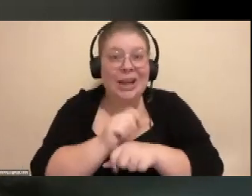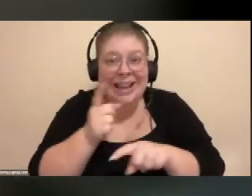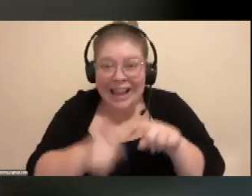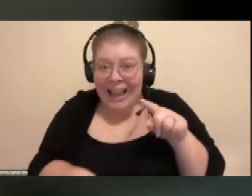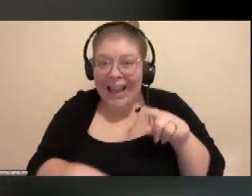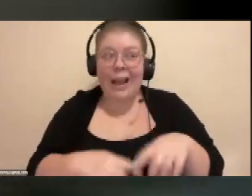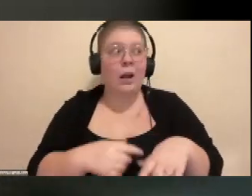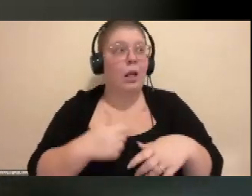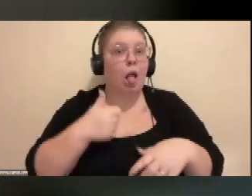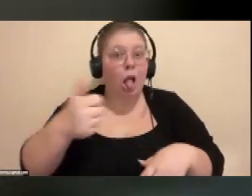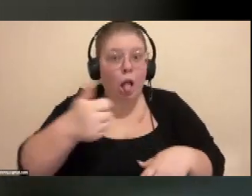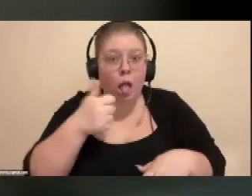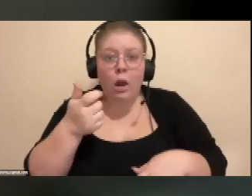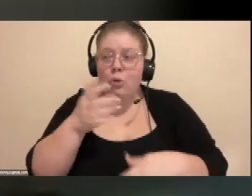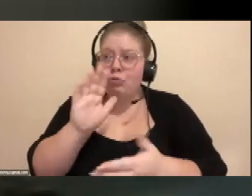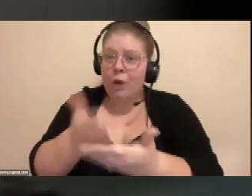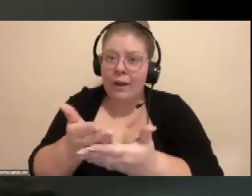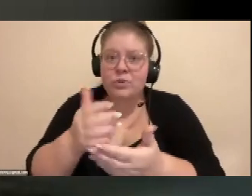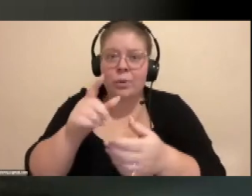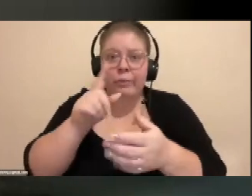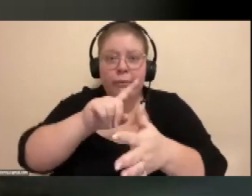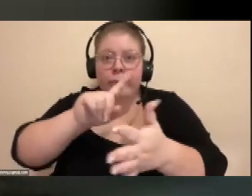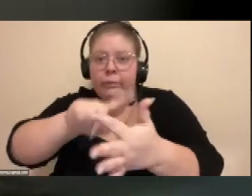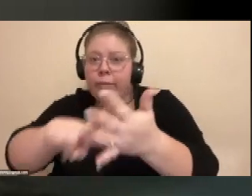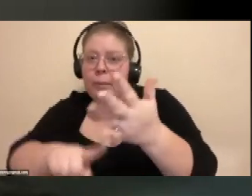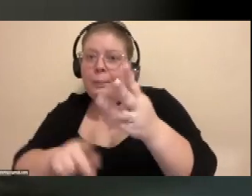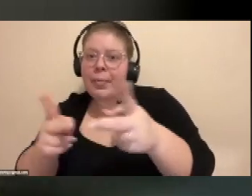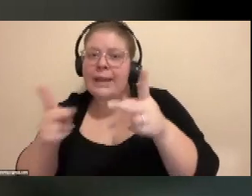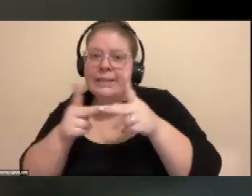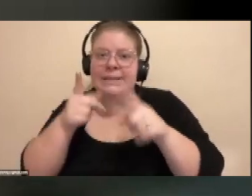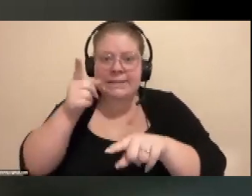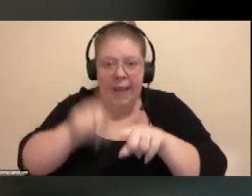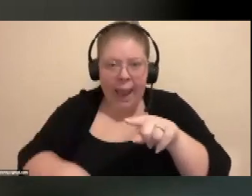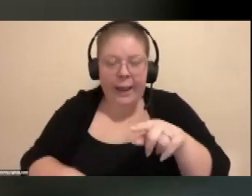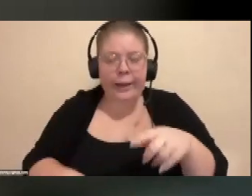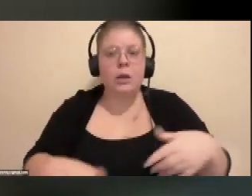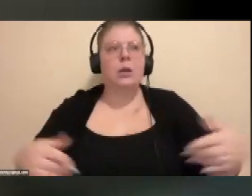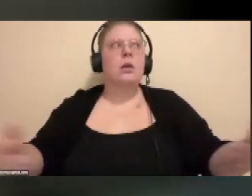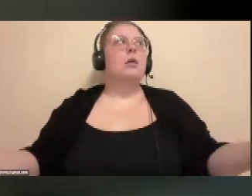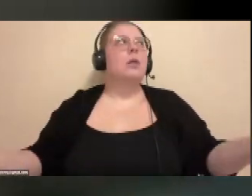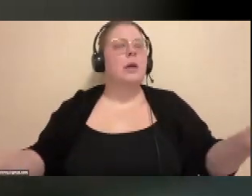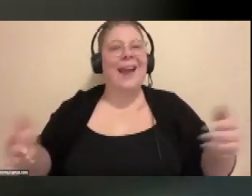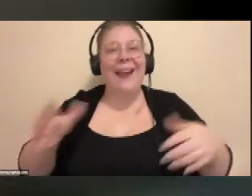These issues are exacerbated by Covid 19.